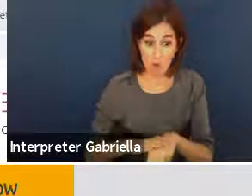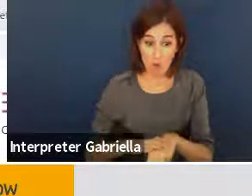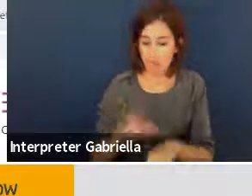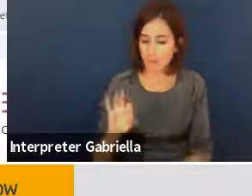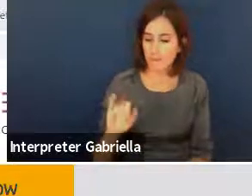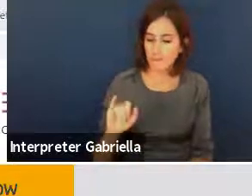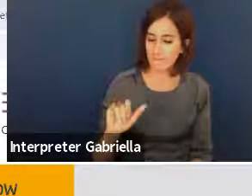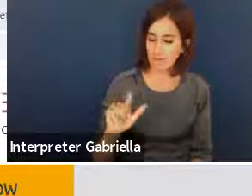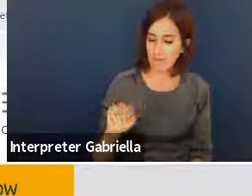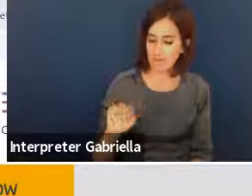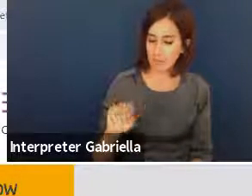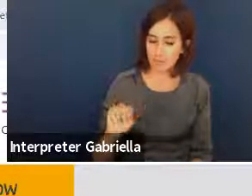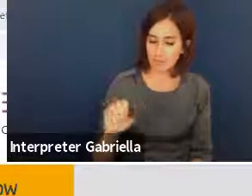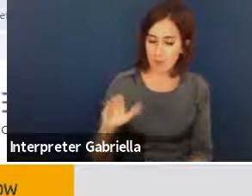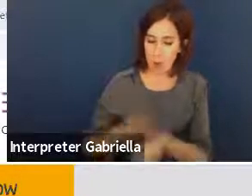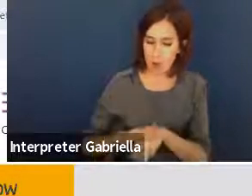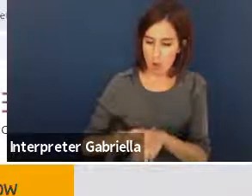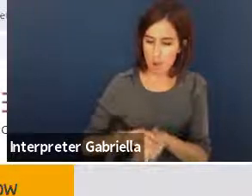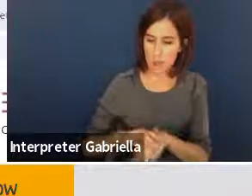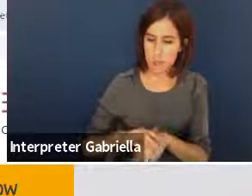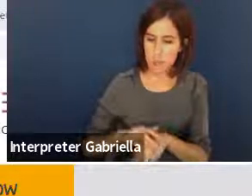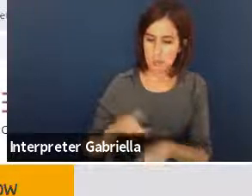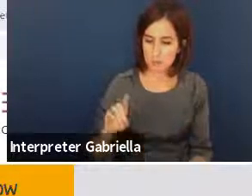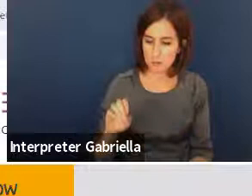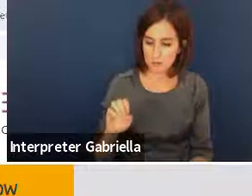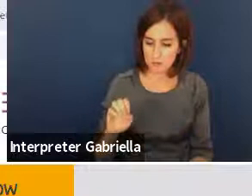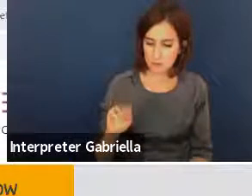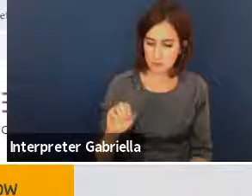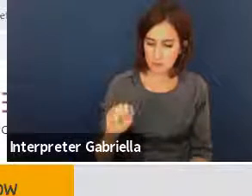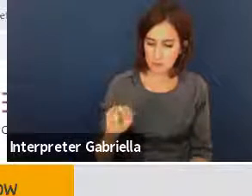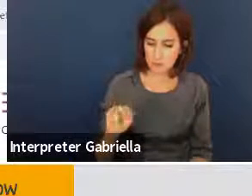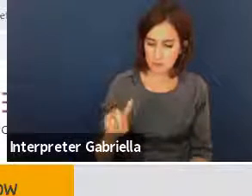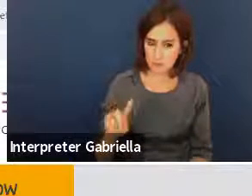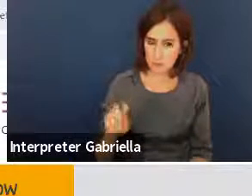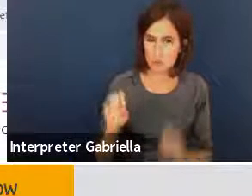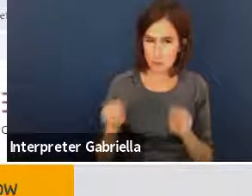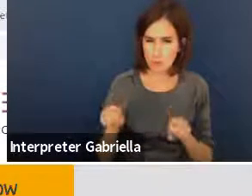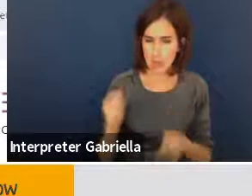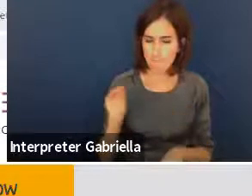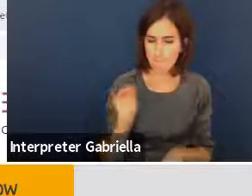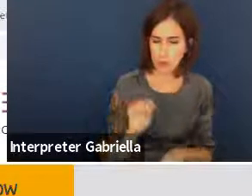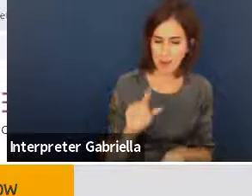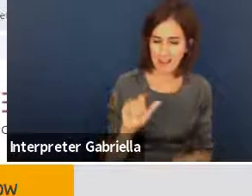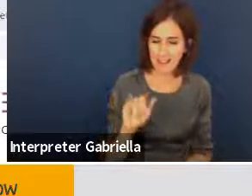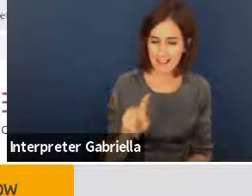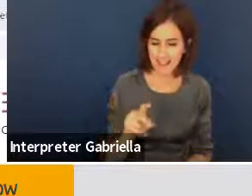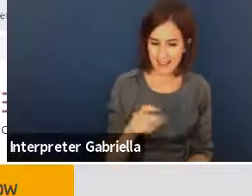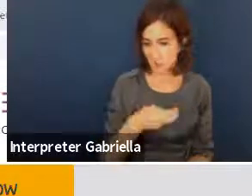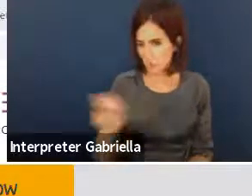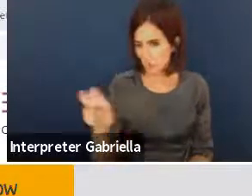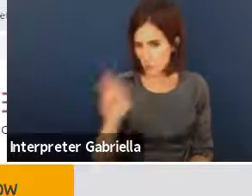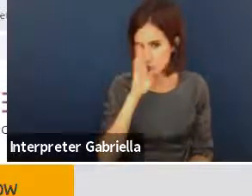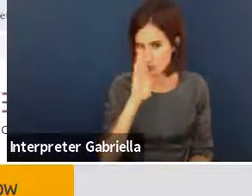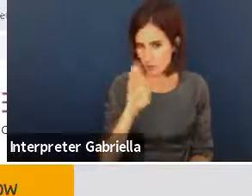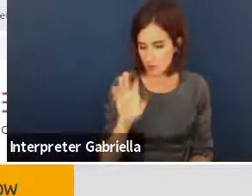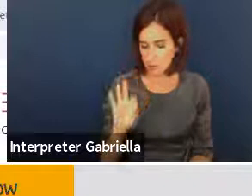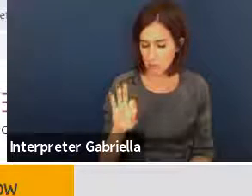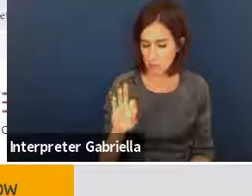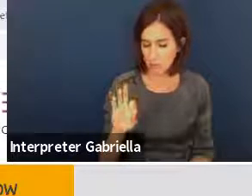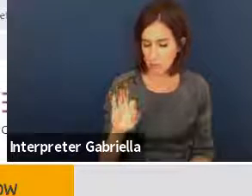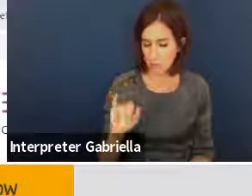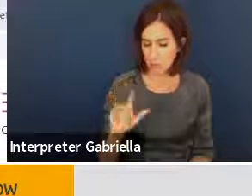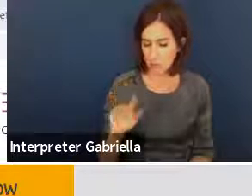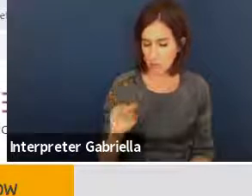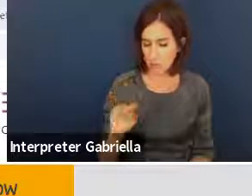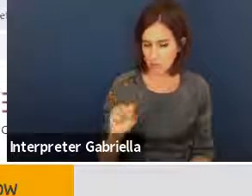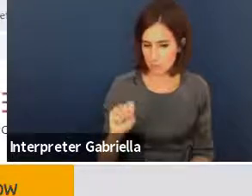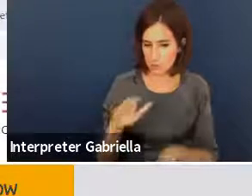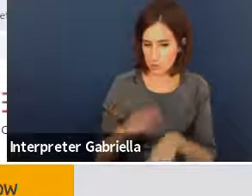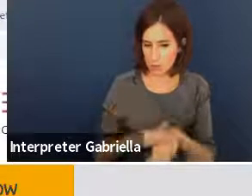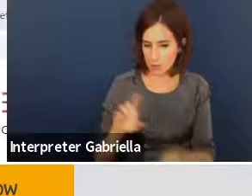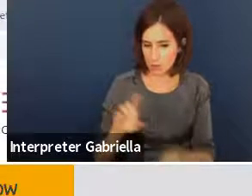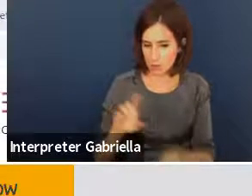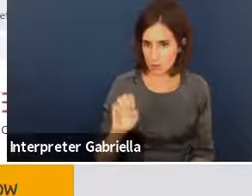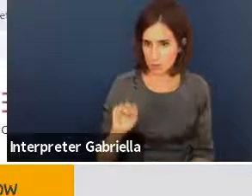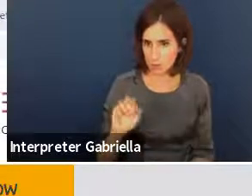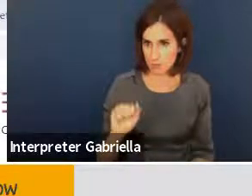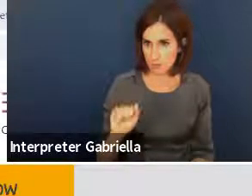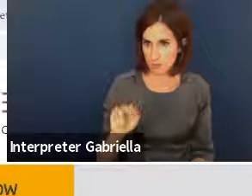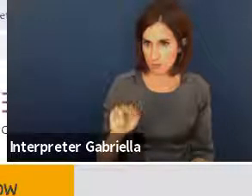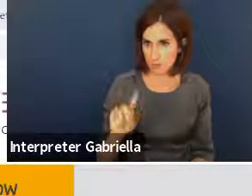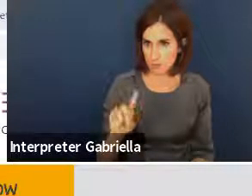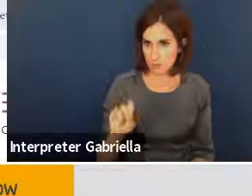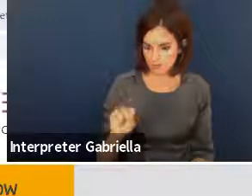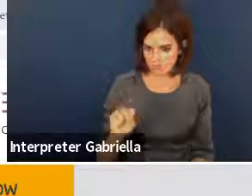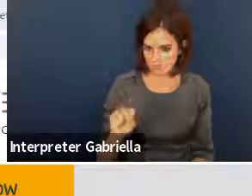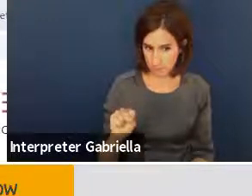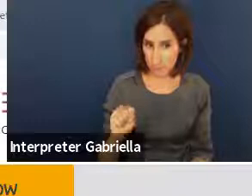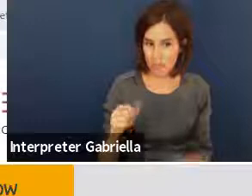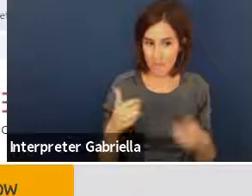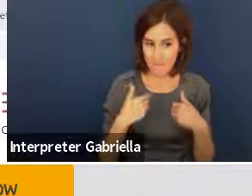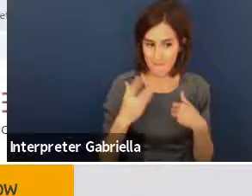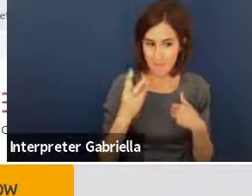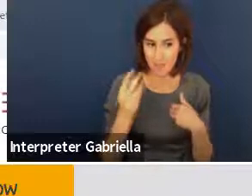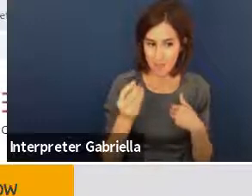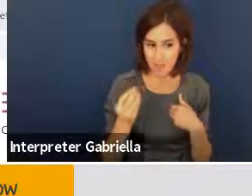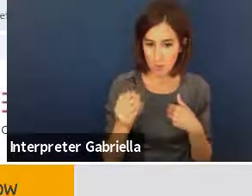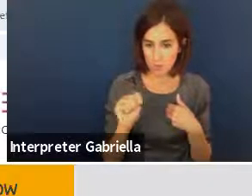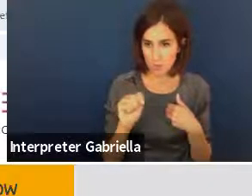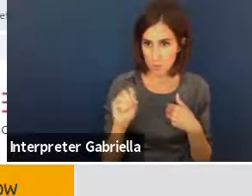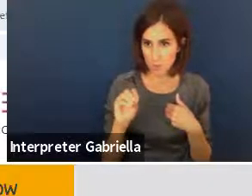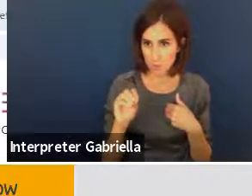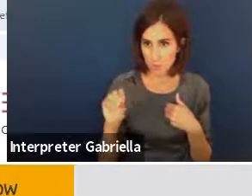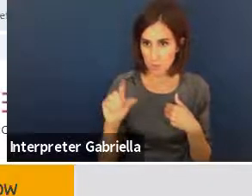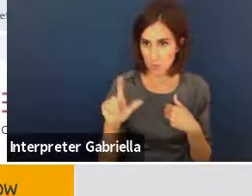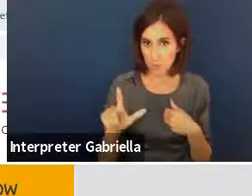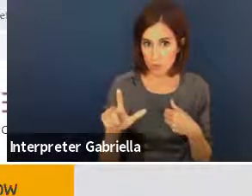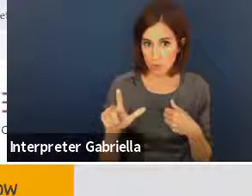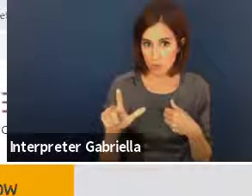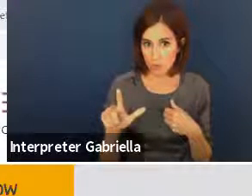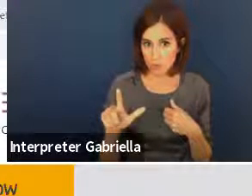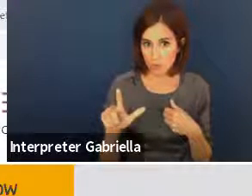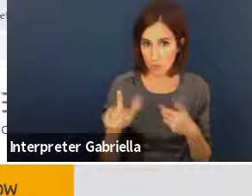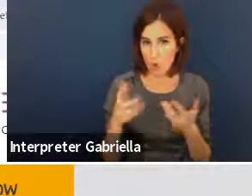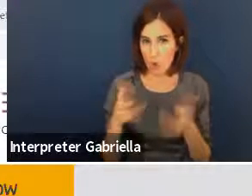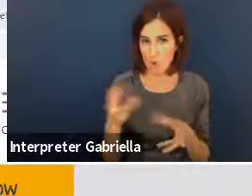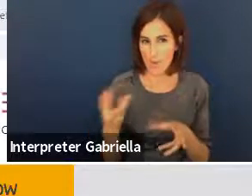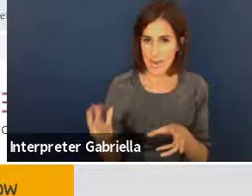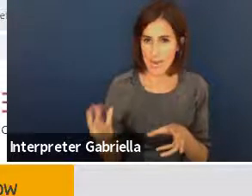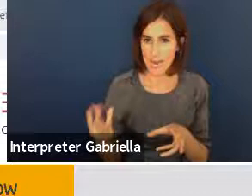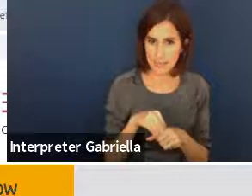Linda Kobashigawa: You can only link out to the video that will take you directly to Films on Demand, but you can embed Films on Demand videos into Canvas. There is an external tool for that, that I believe is already embedded into campus so